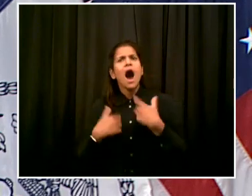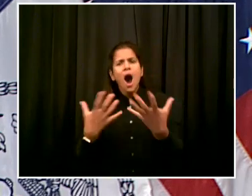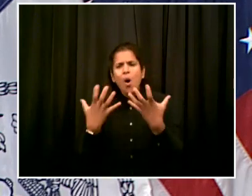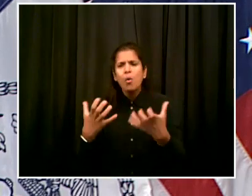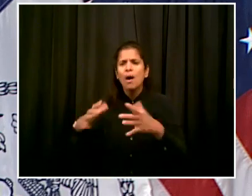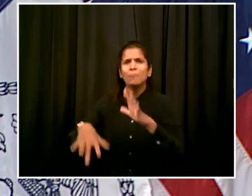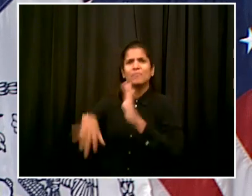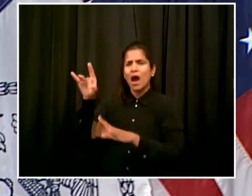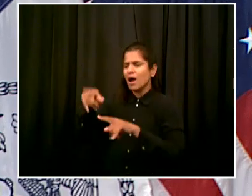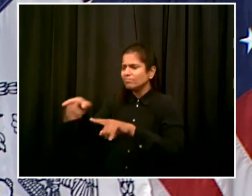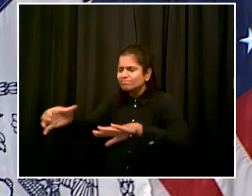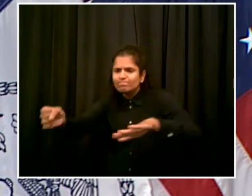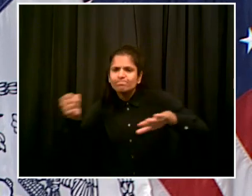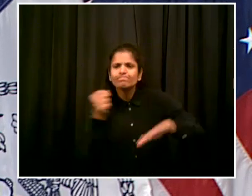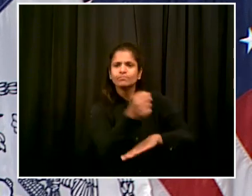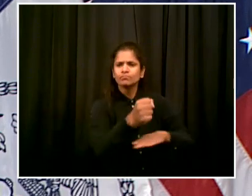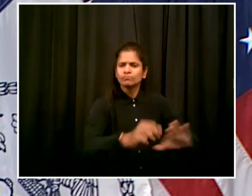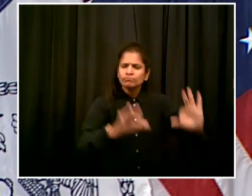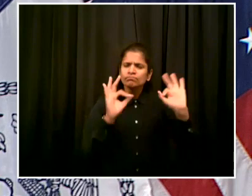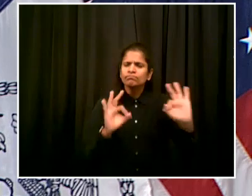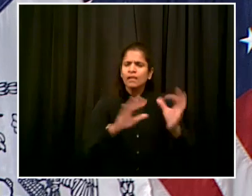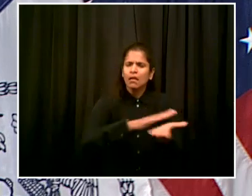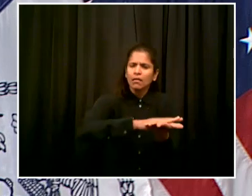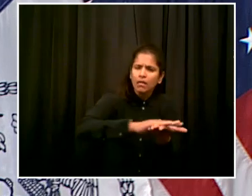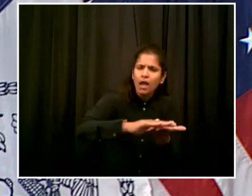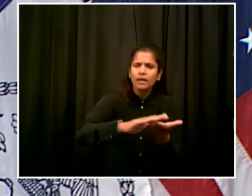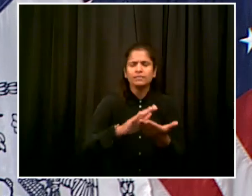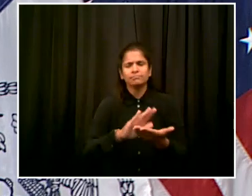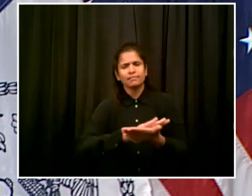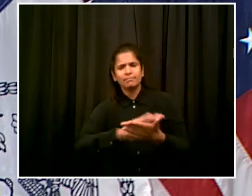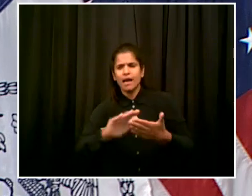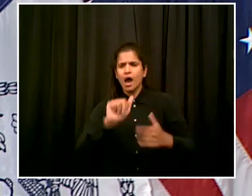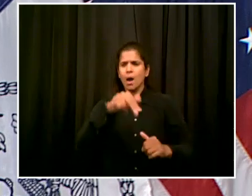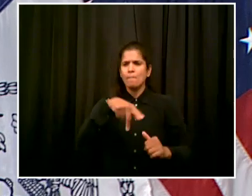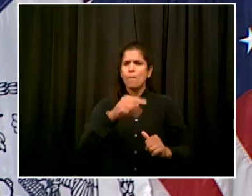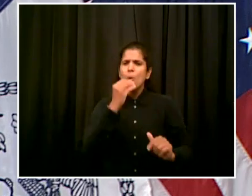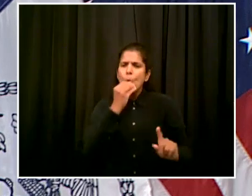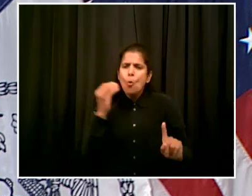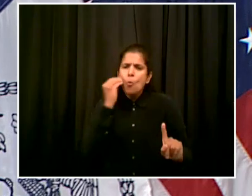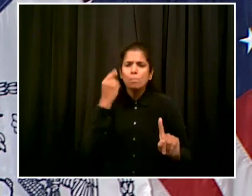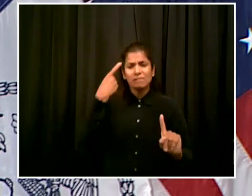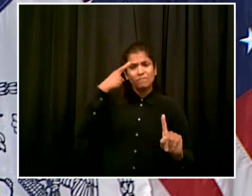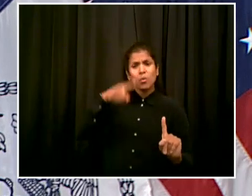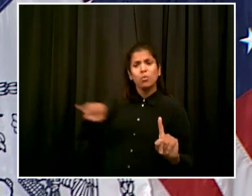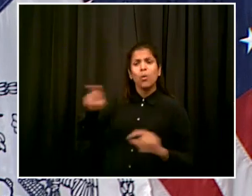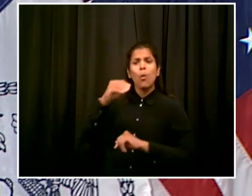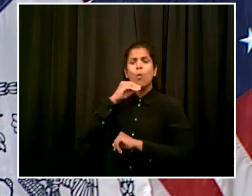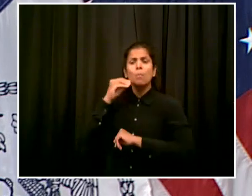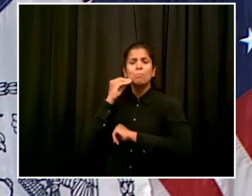PEOPLE WITH HOUSING. IFWE HAVE CONTROL OF A FACILITY A NDIT